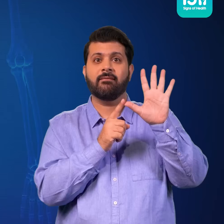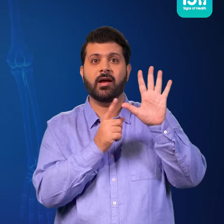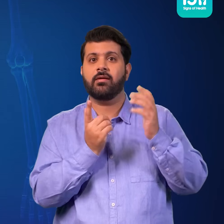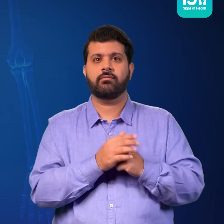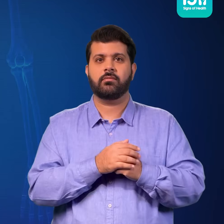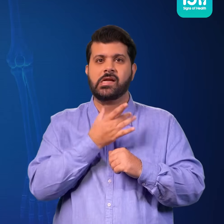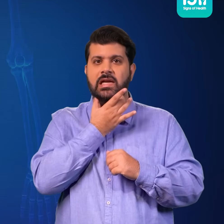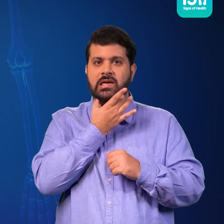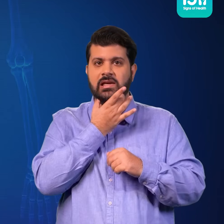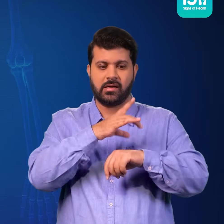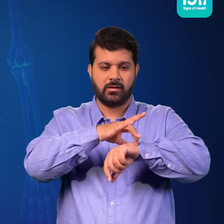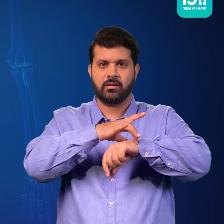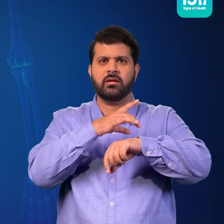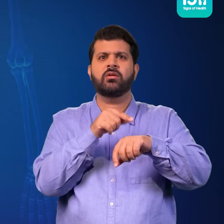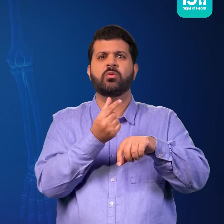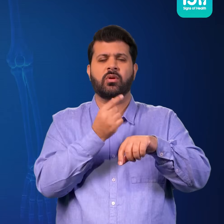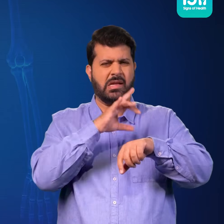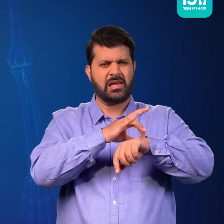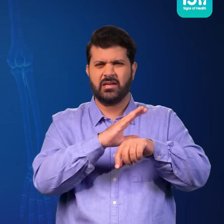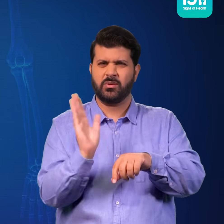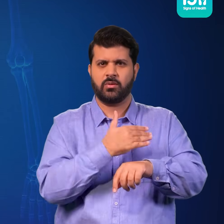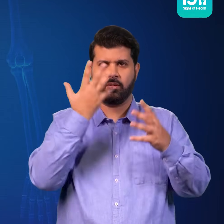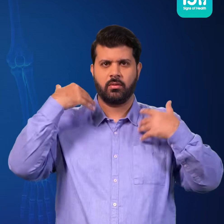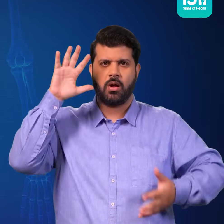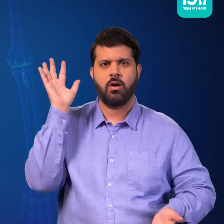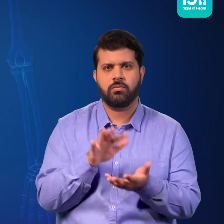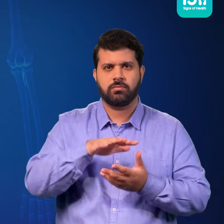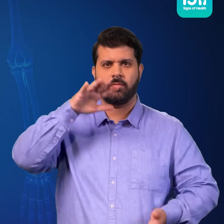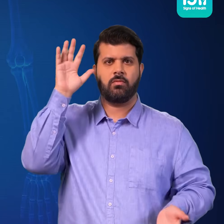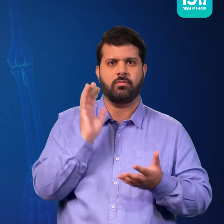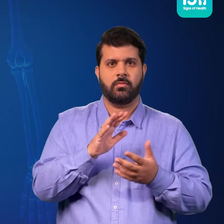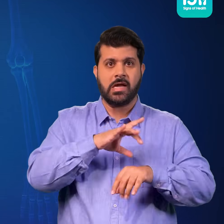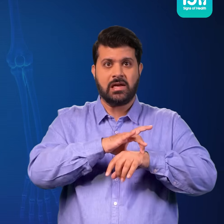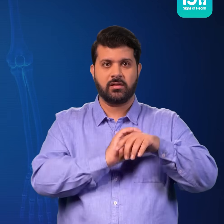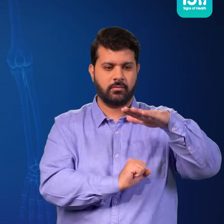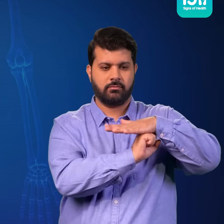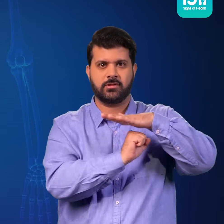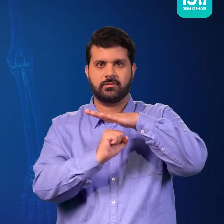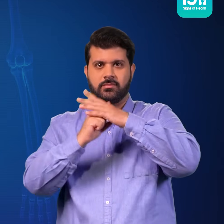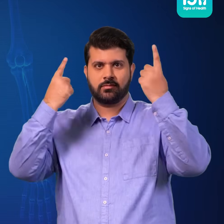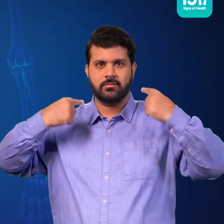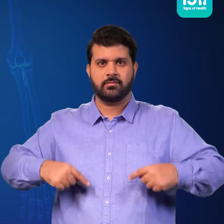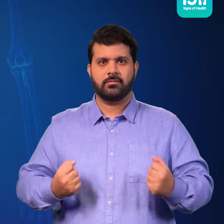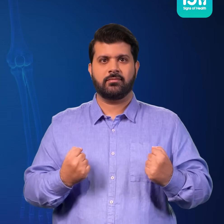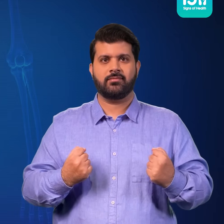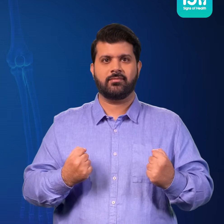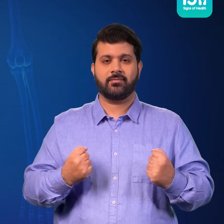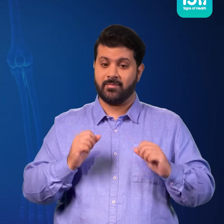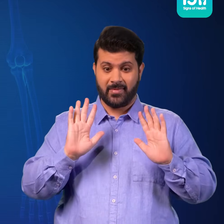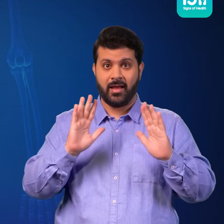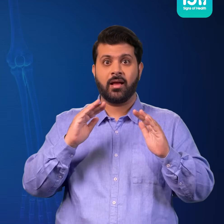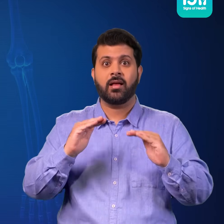5. The Skeletal system – provides structure and protection